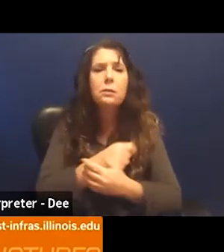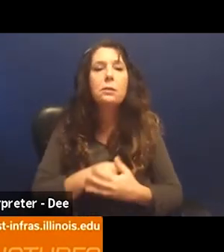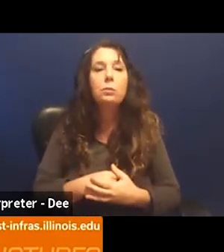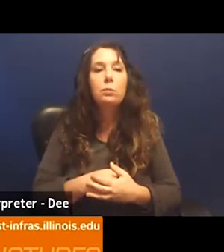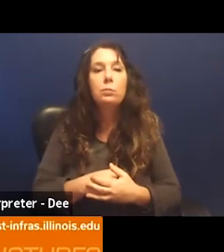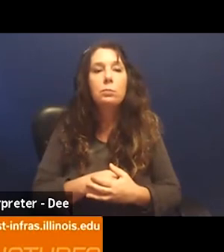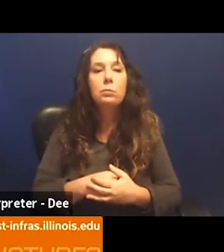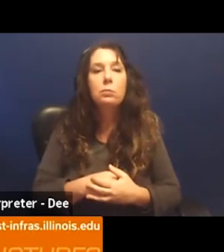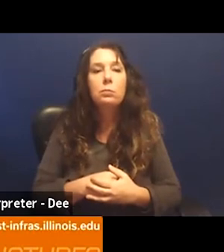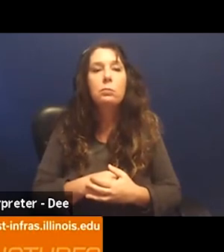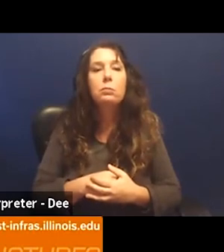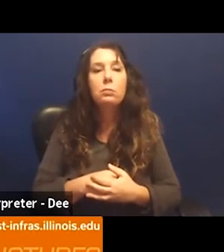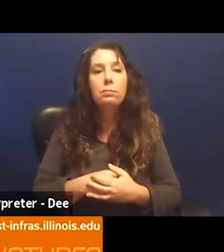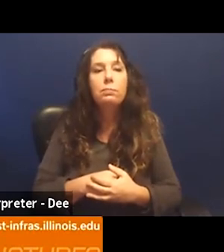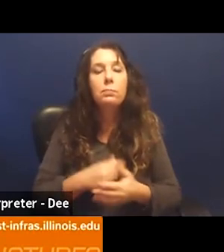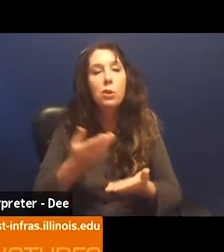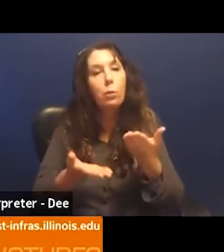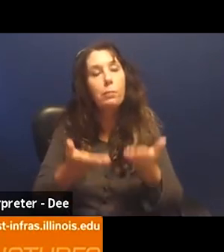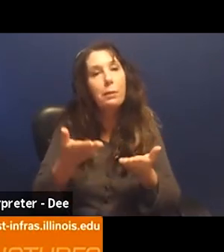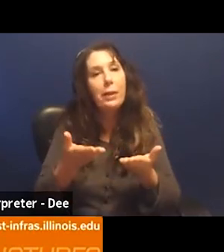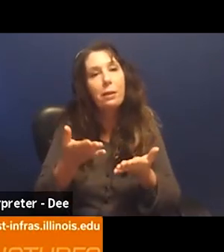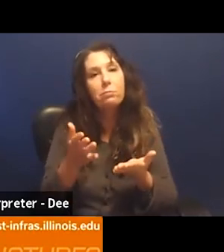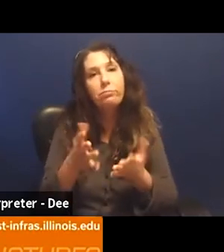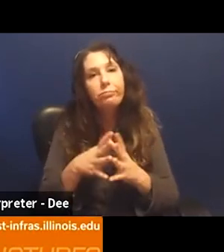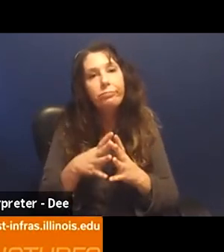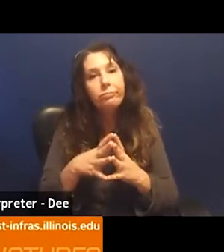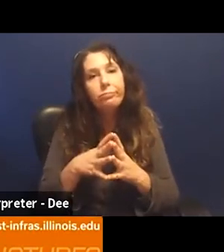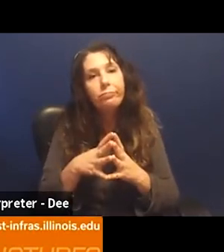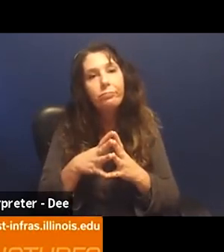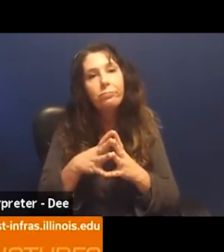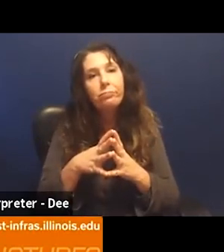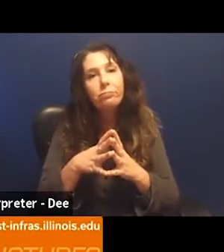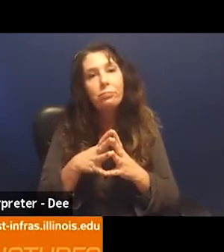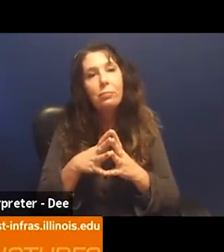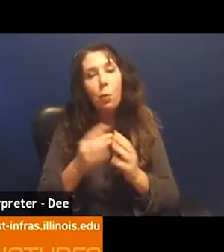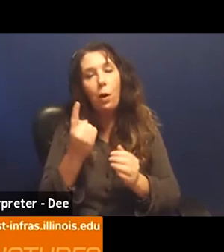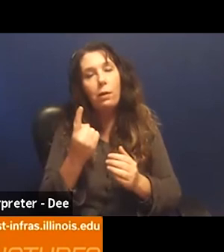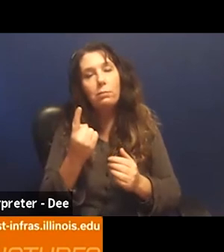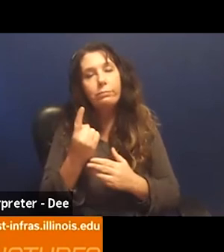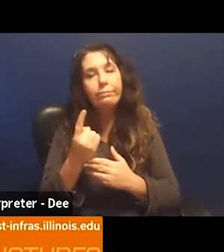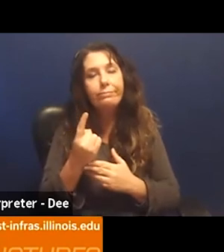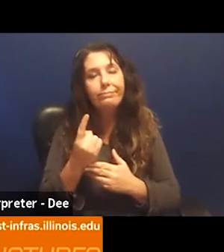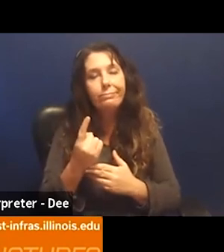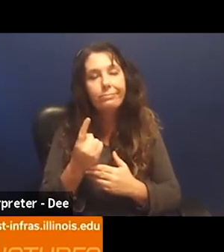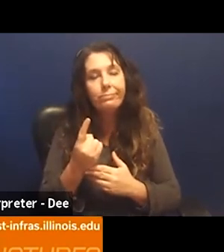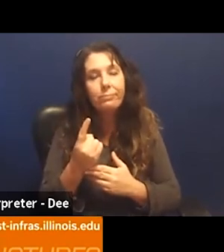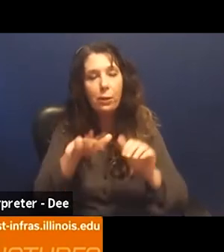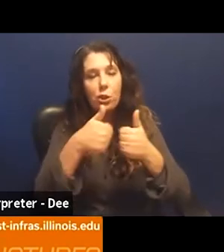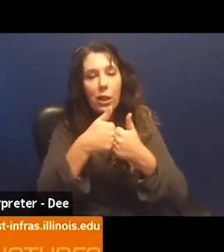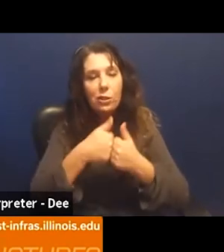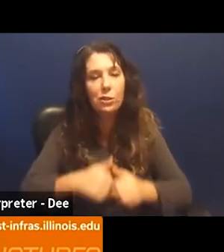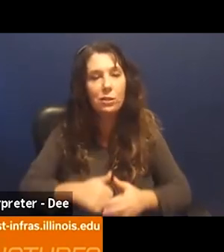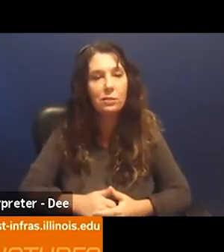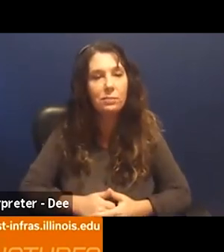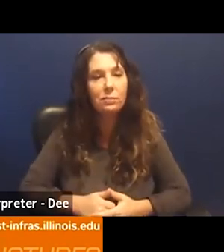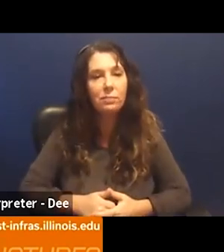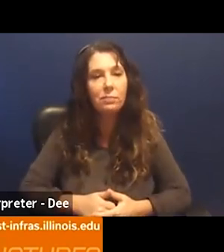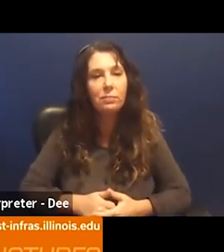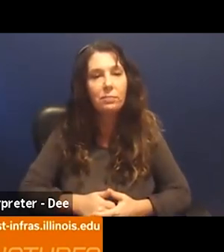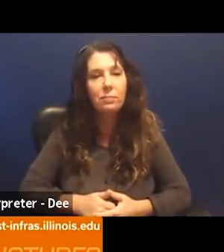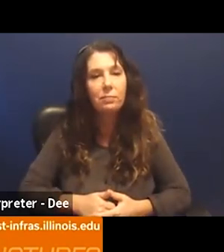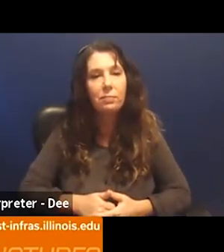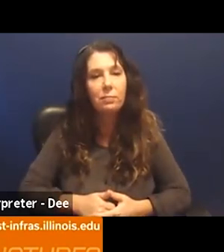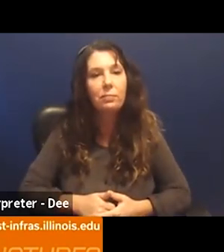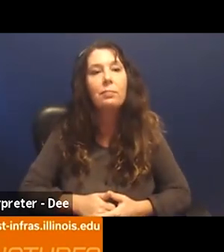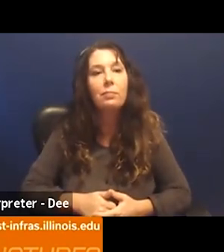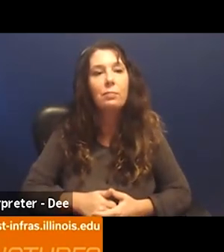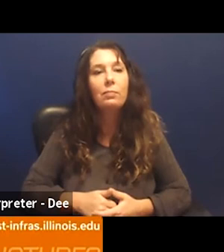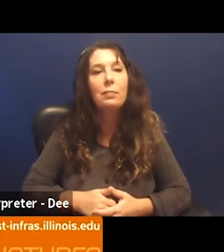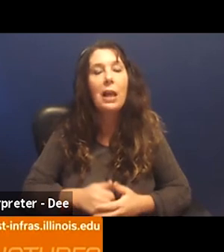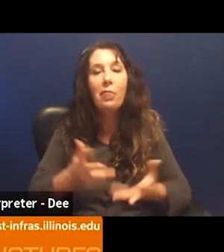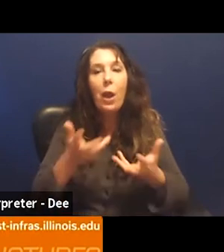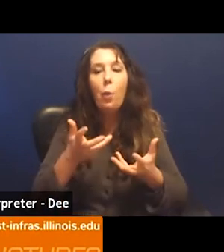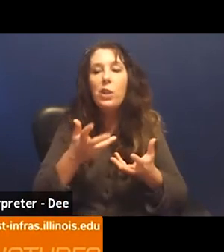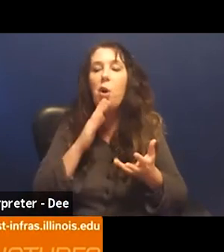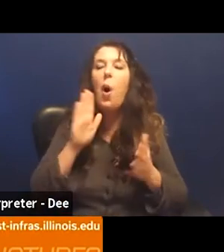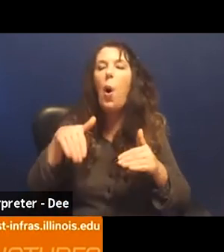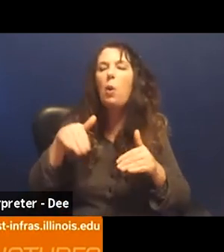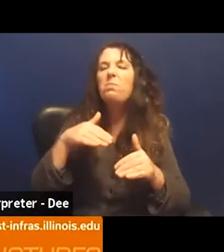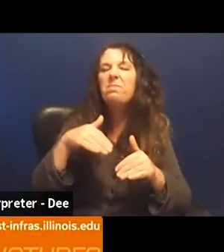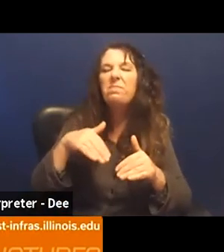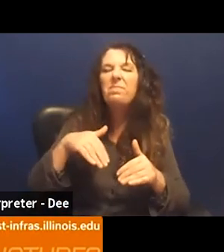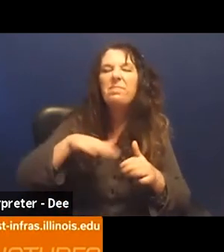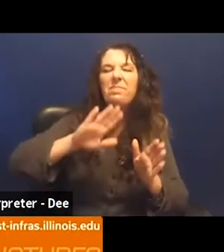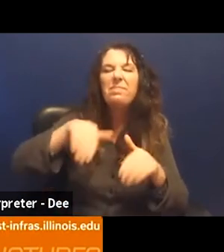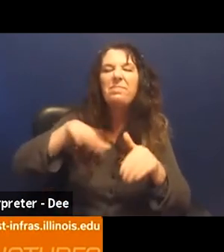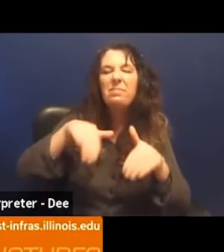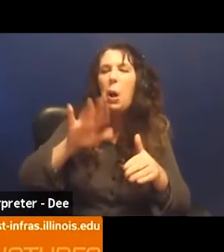And so I think that's that's maybe the that's that's maybe been one of the challenges there is then, like they kind of want to sweep it under the rug and say oh it's just part of good stuff.